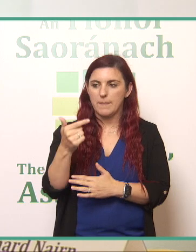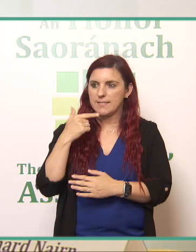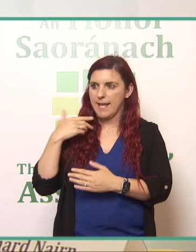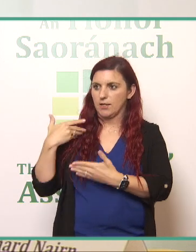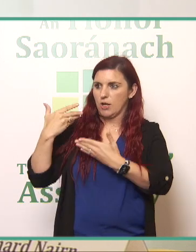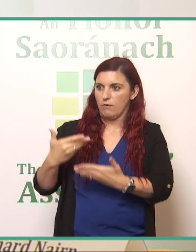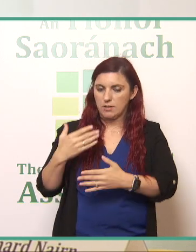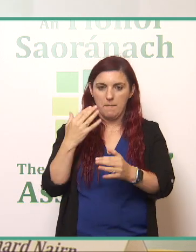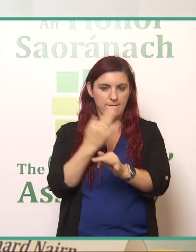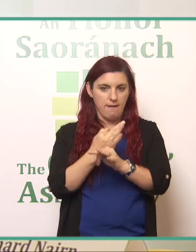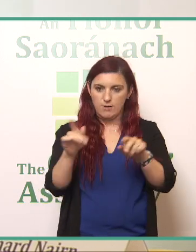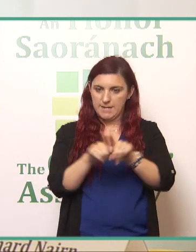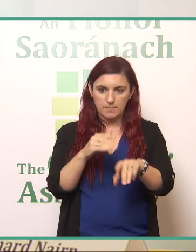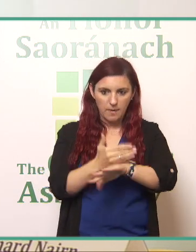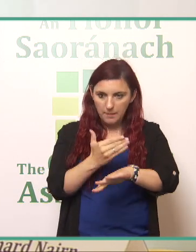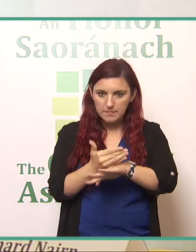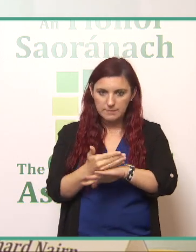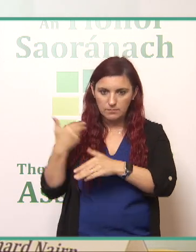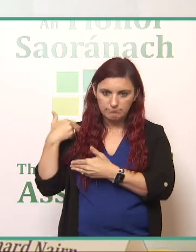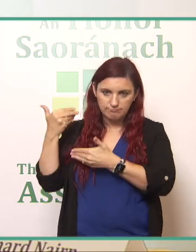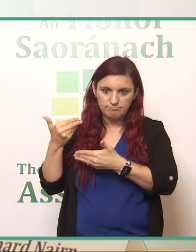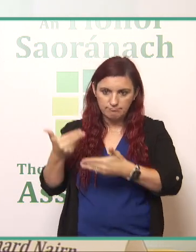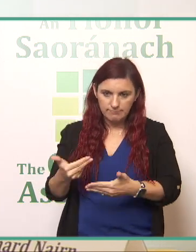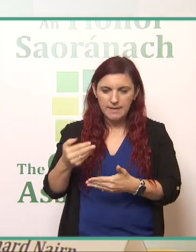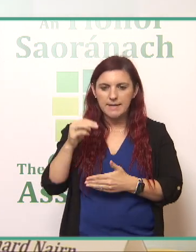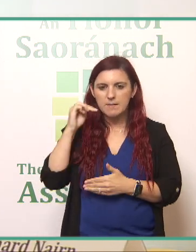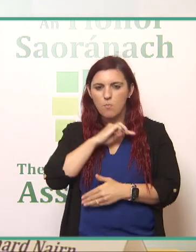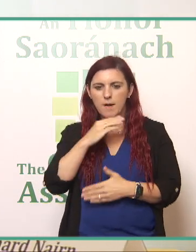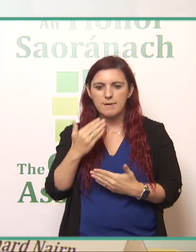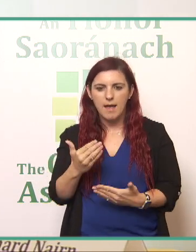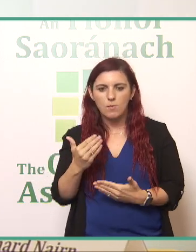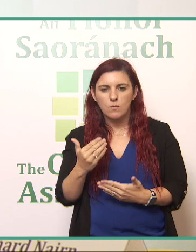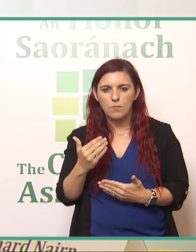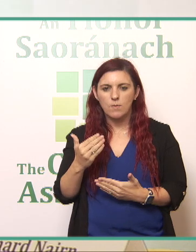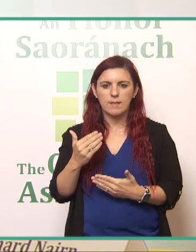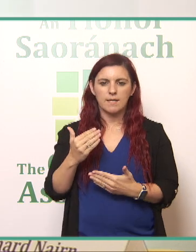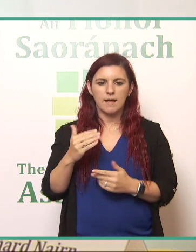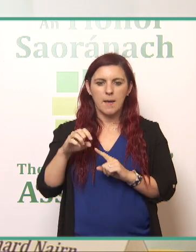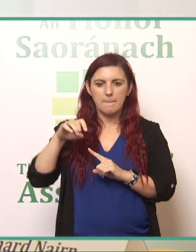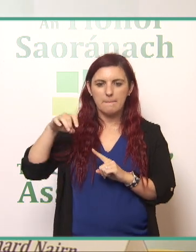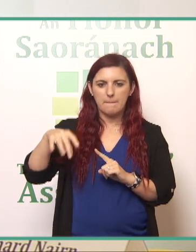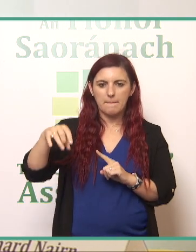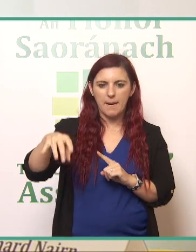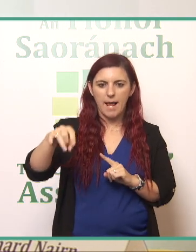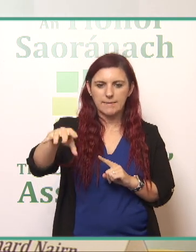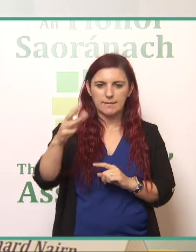a Forester and he was planting trees for a reason.